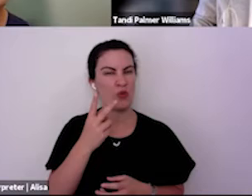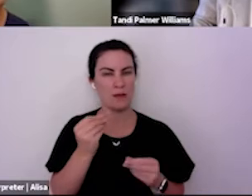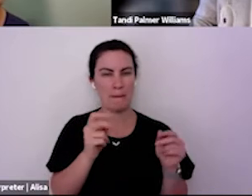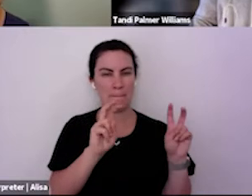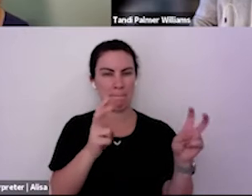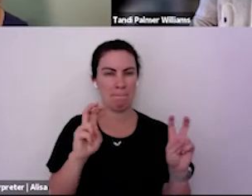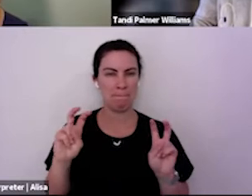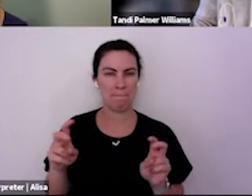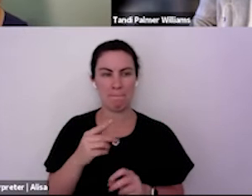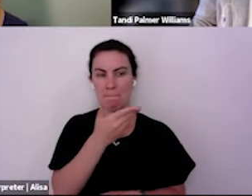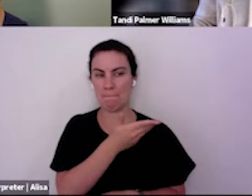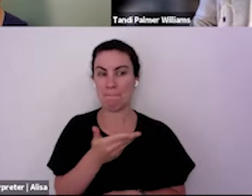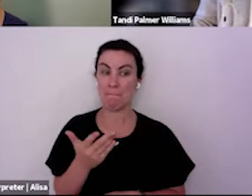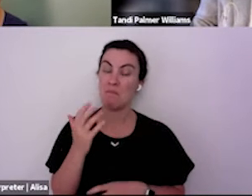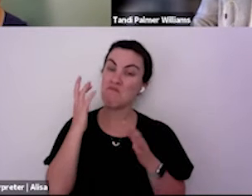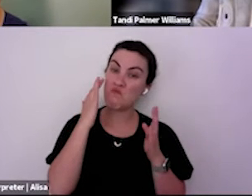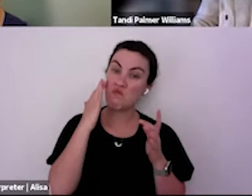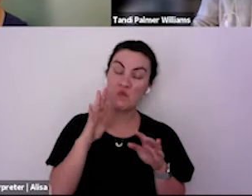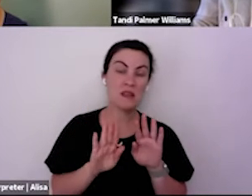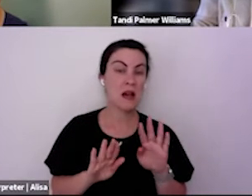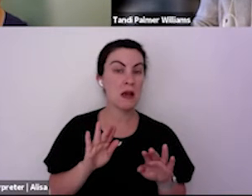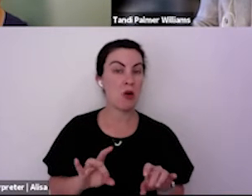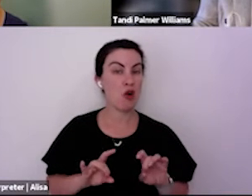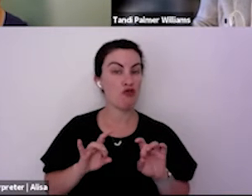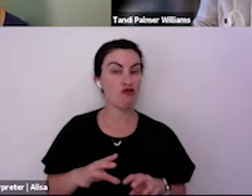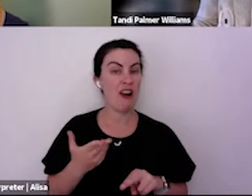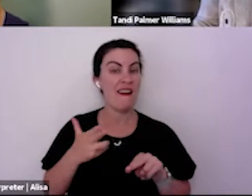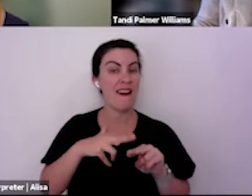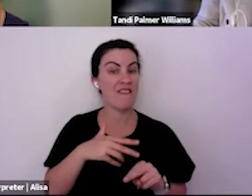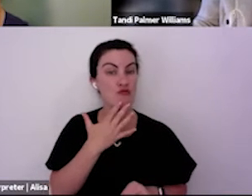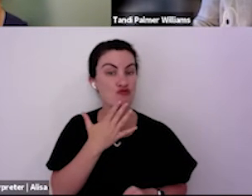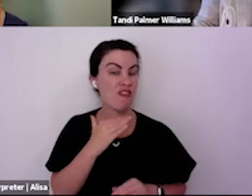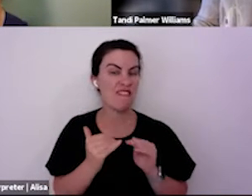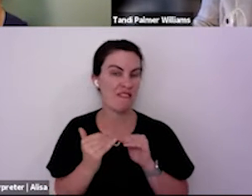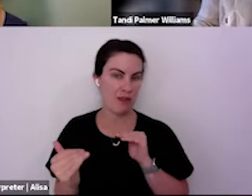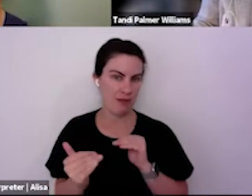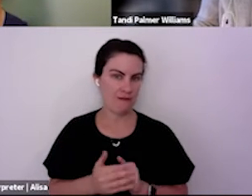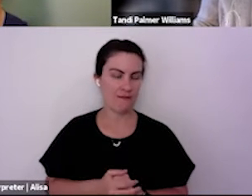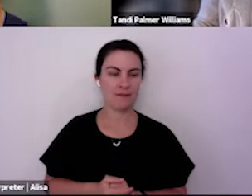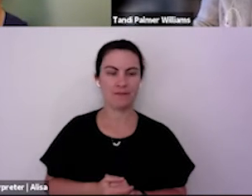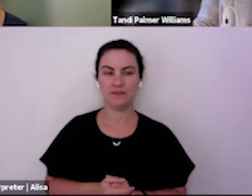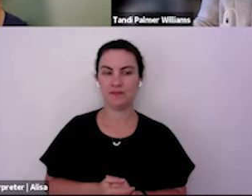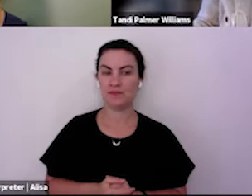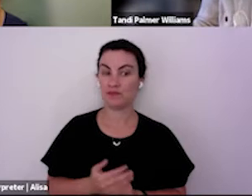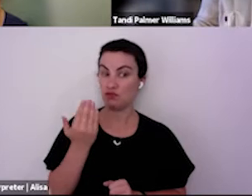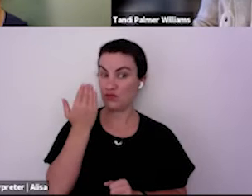I consider something similar in Australia if the plight price was reasonable. A recent offer of $60 for single view was too much.